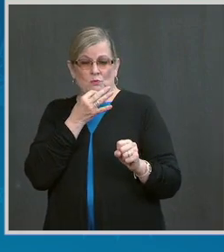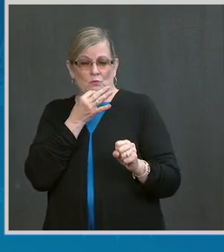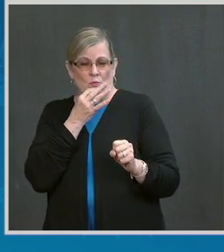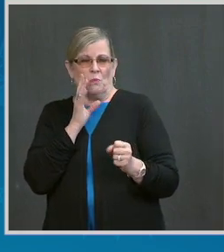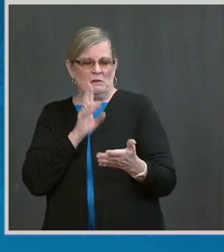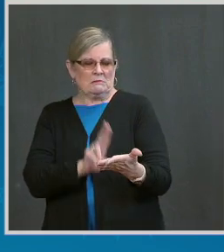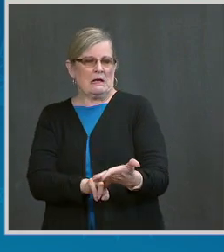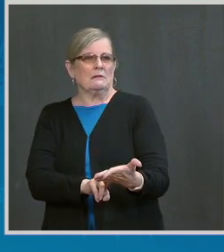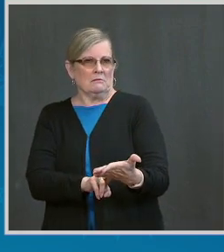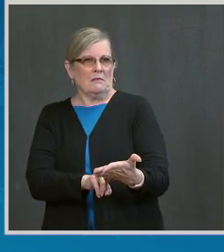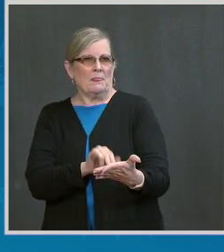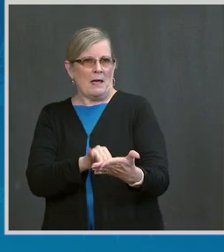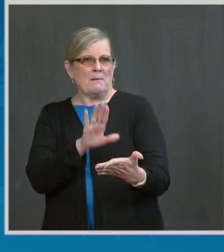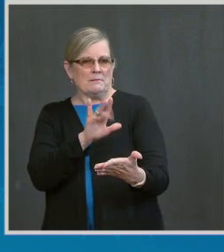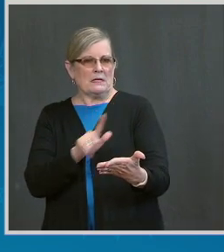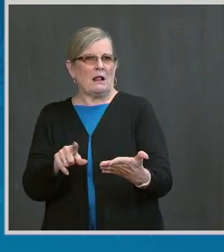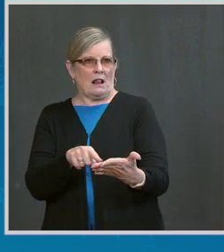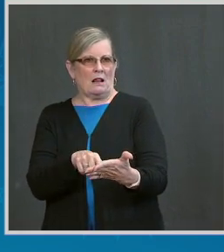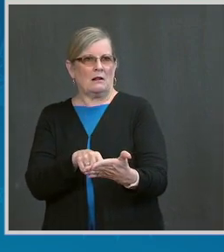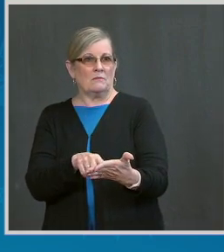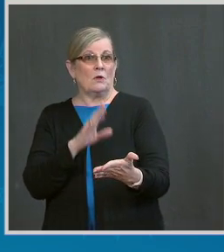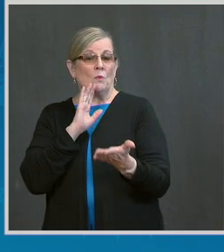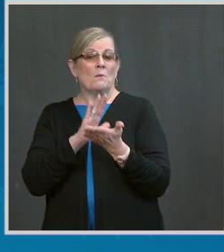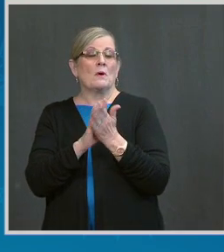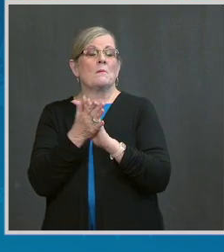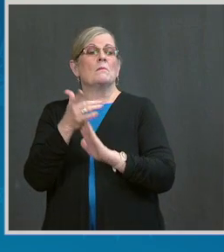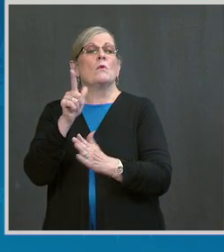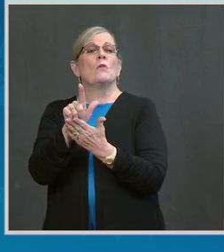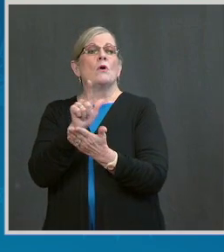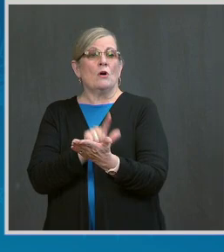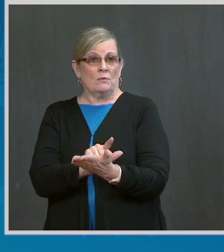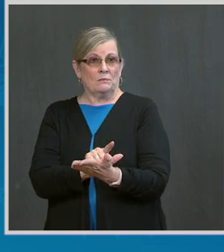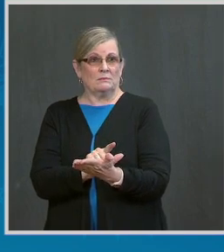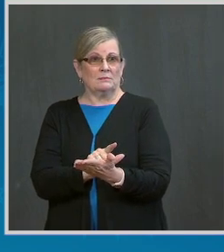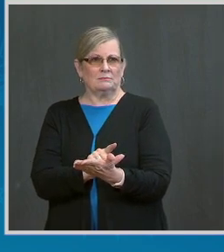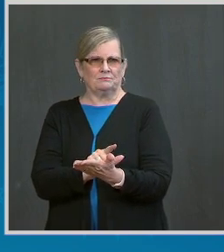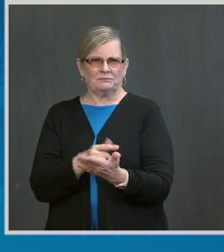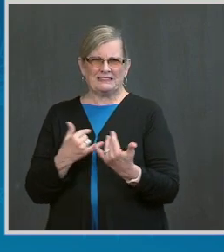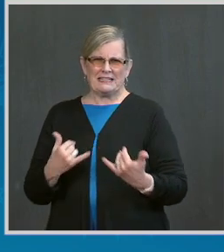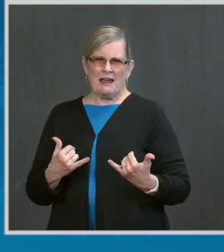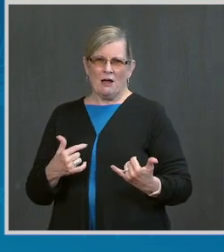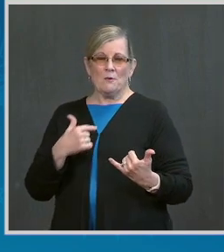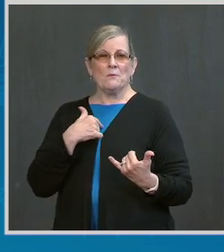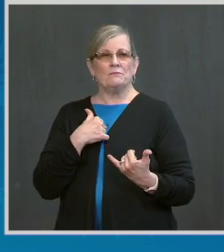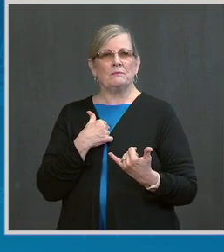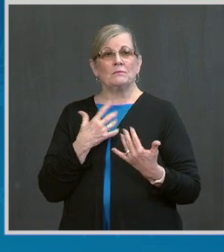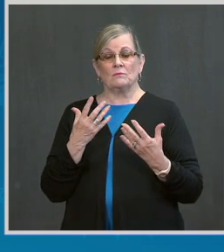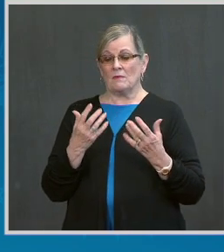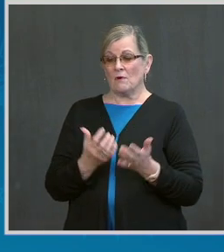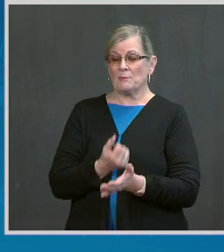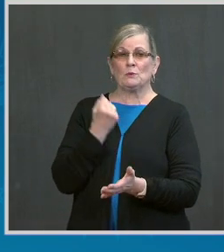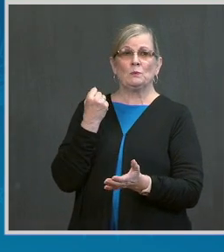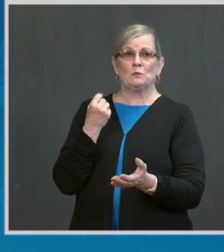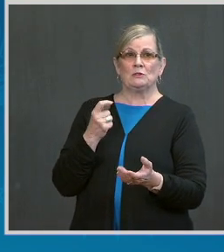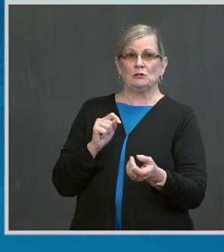Second, we have the opportunity to shape how we work. And I'm talking about putting Americans